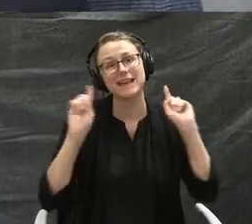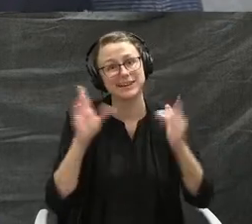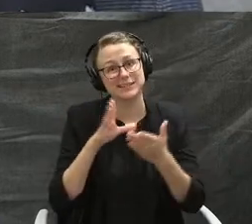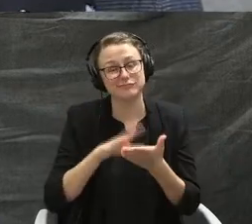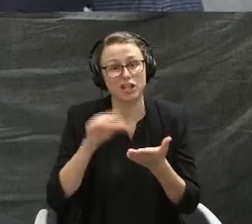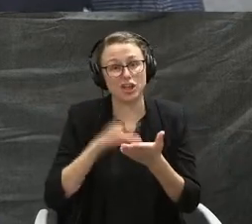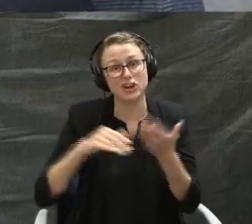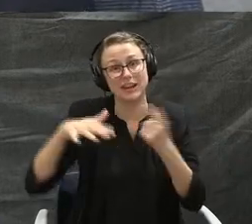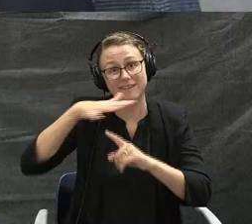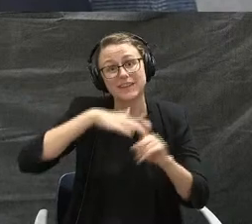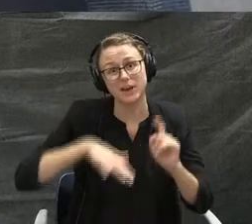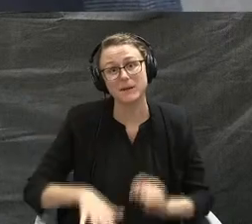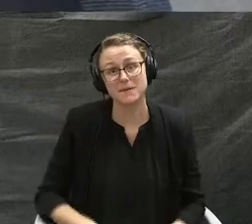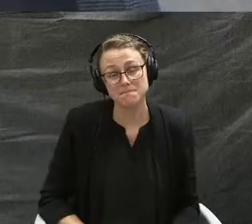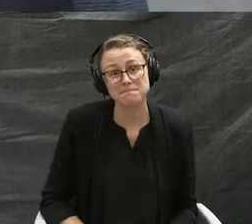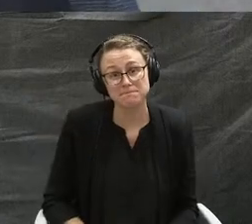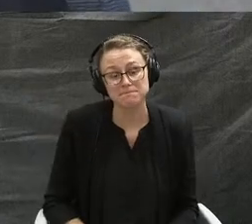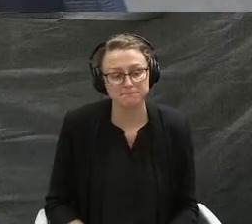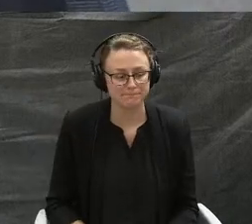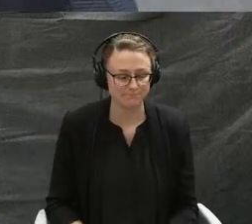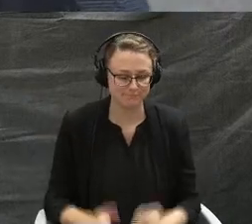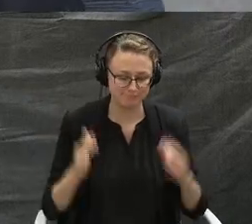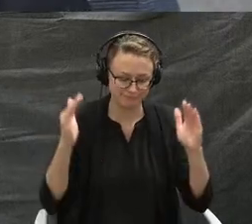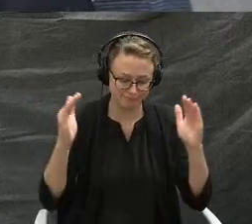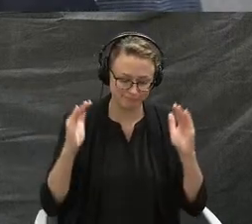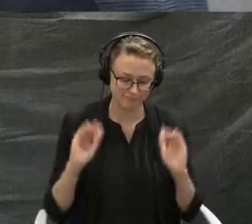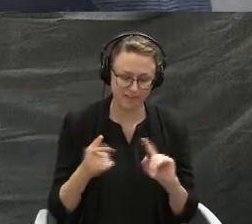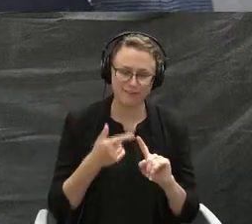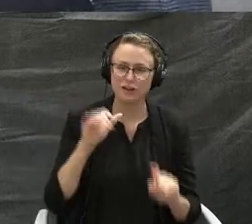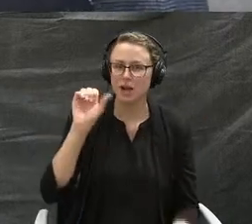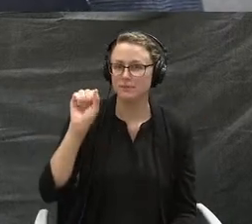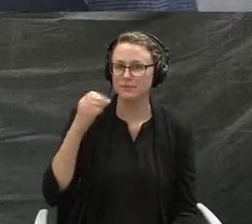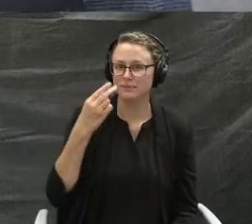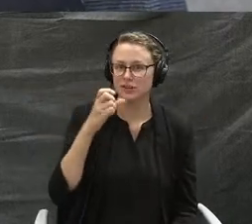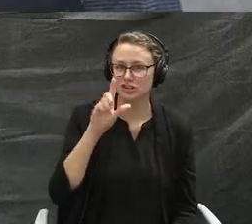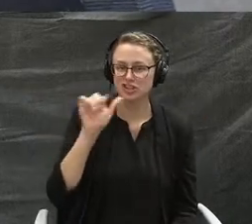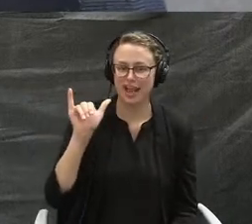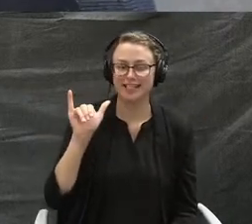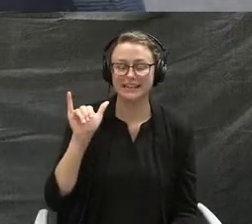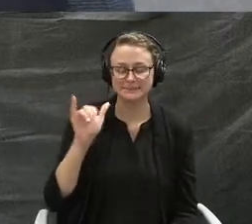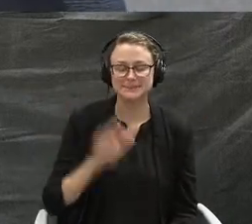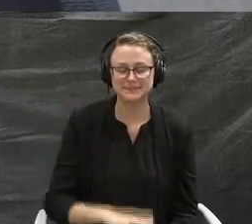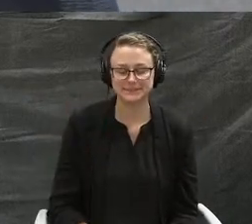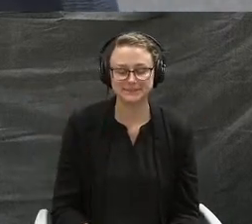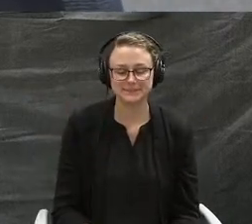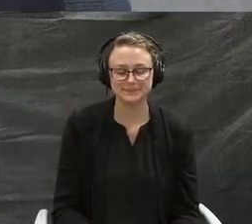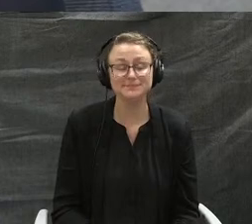A comment from Shelly we of Minne Tonka. Dear Minne Tonka school board members I have the